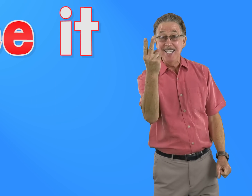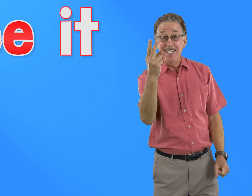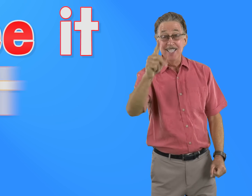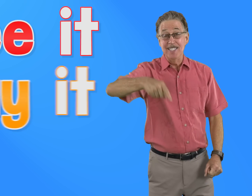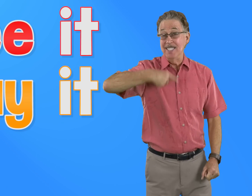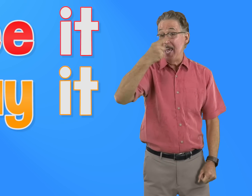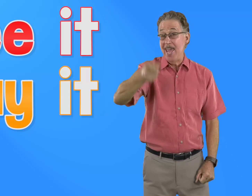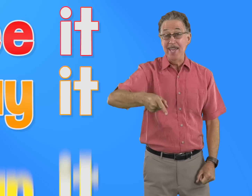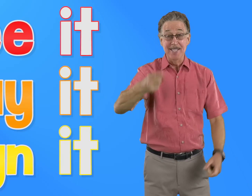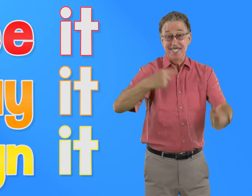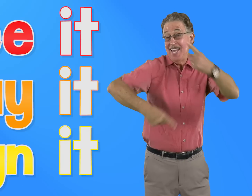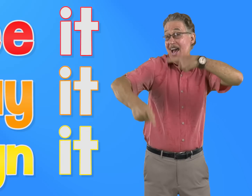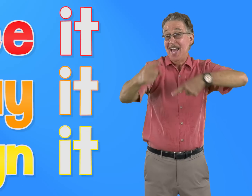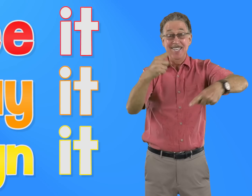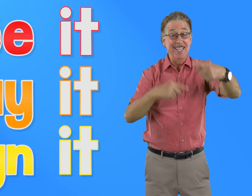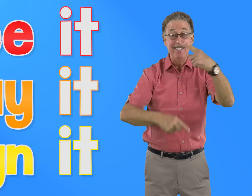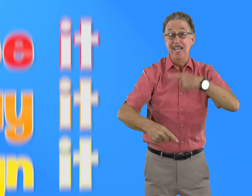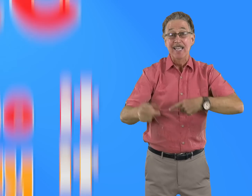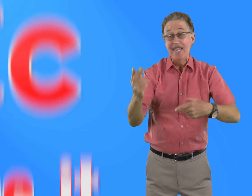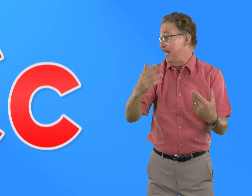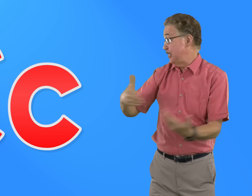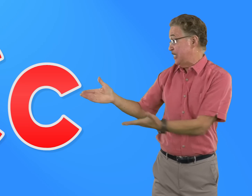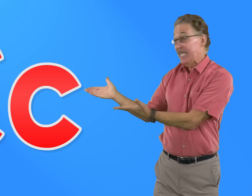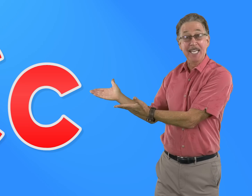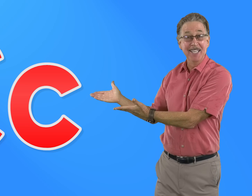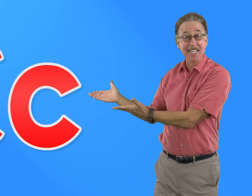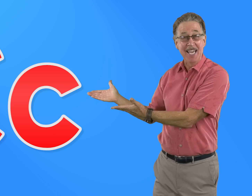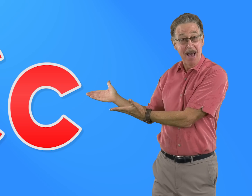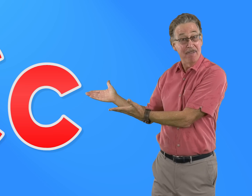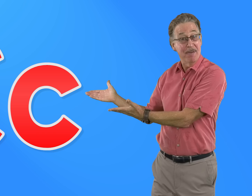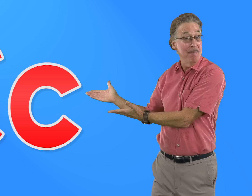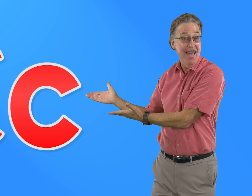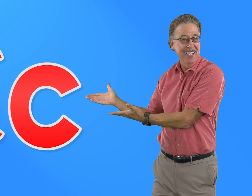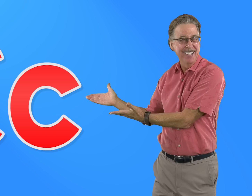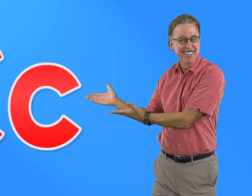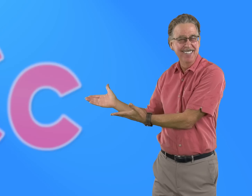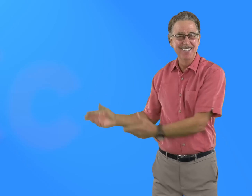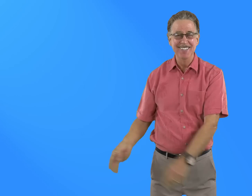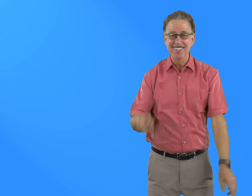See it , Say it , Sign it Letter C c in the alphabet